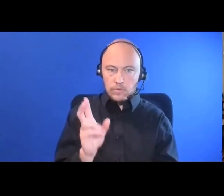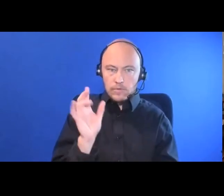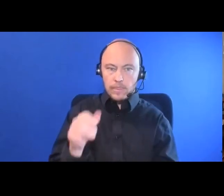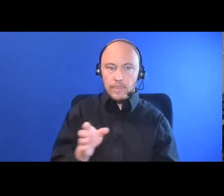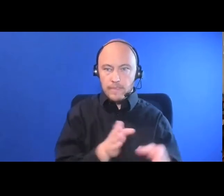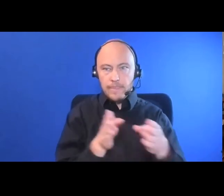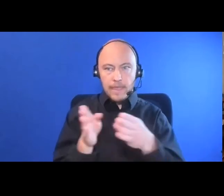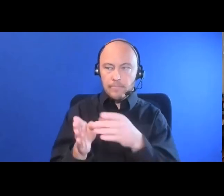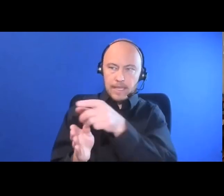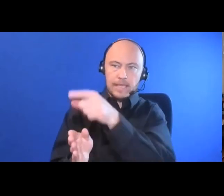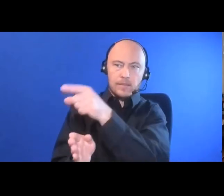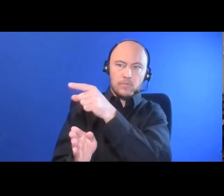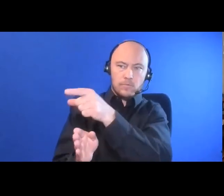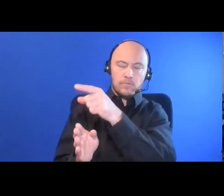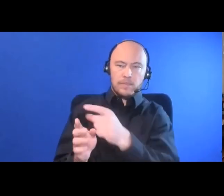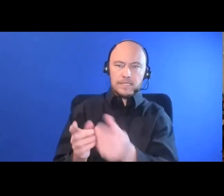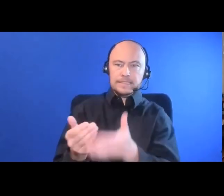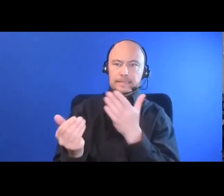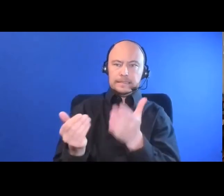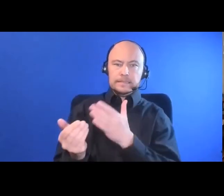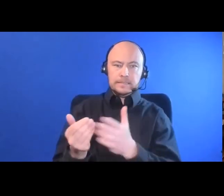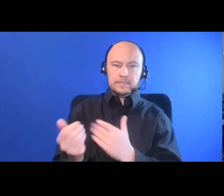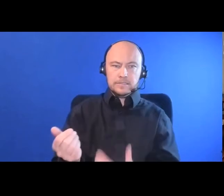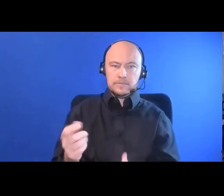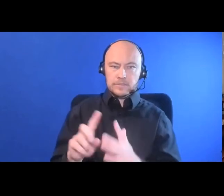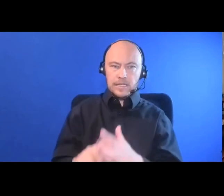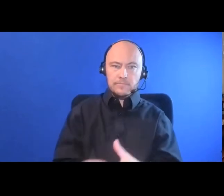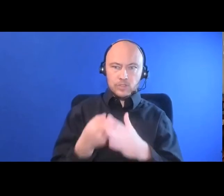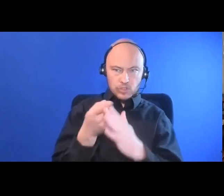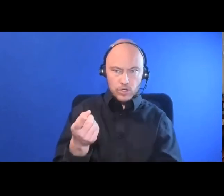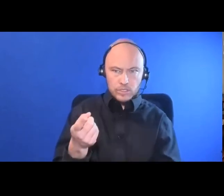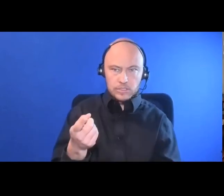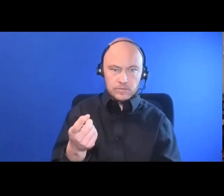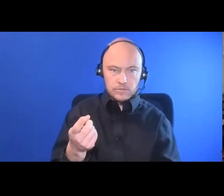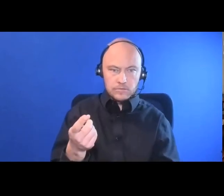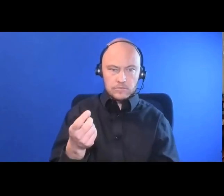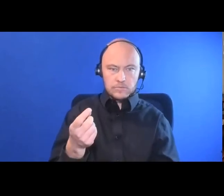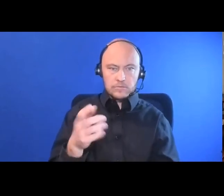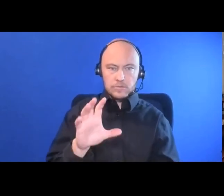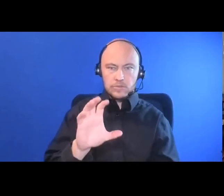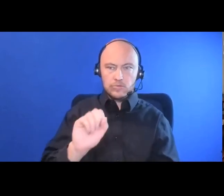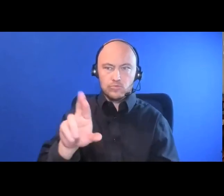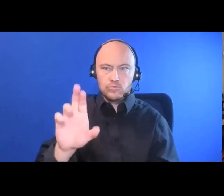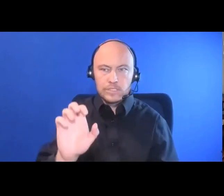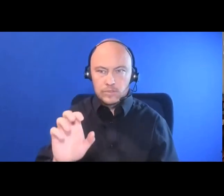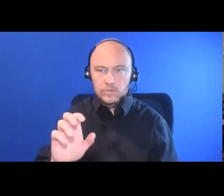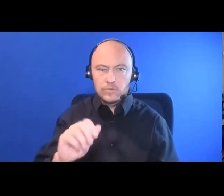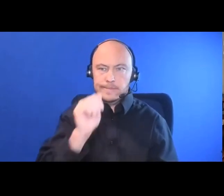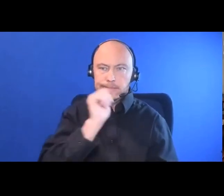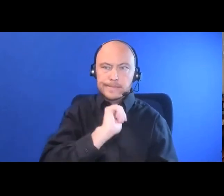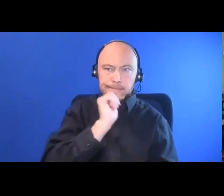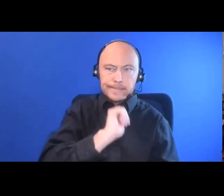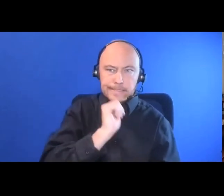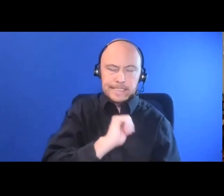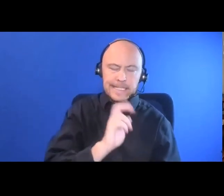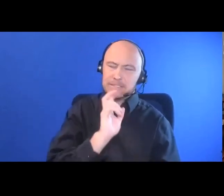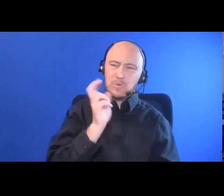because I'm starting to get a sore and it's gonna be too hard."